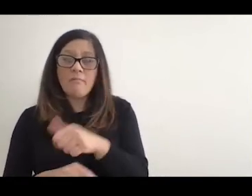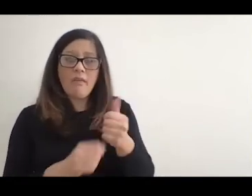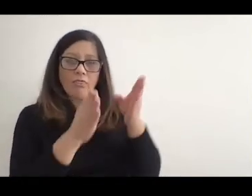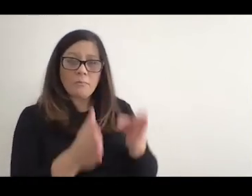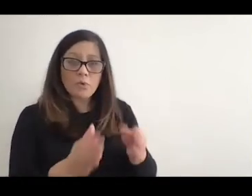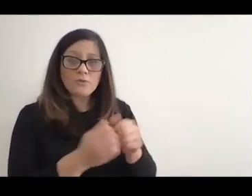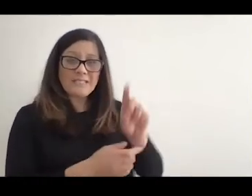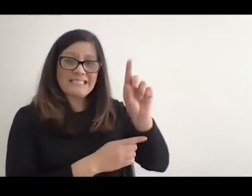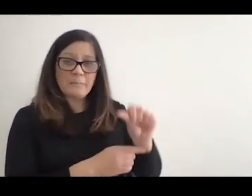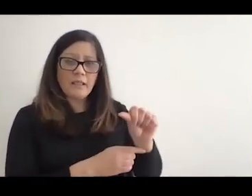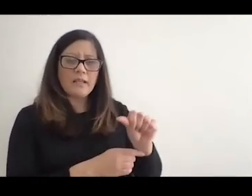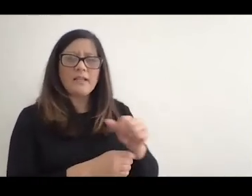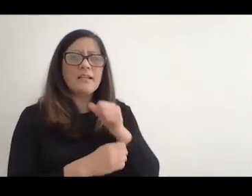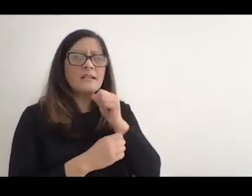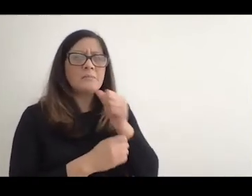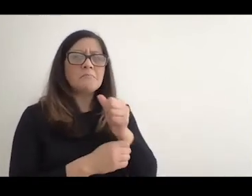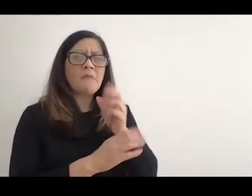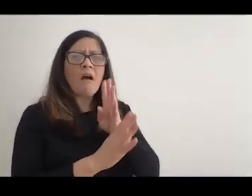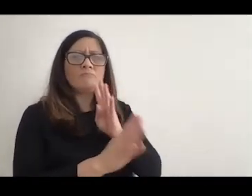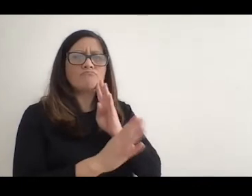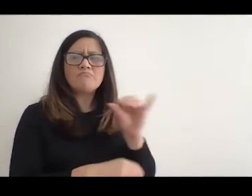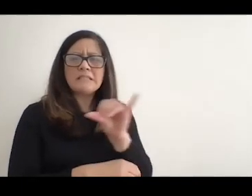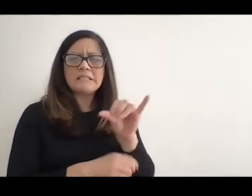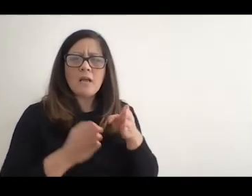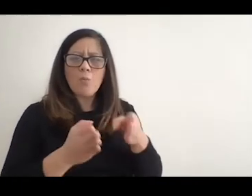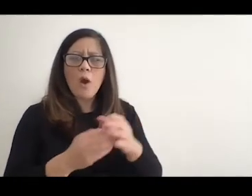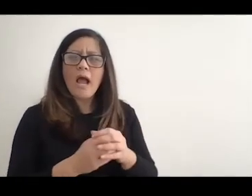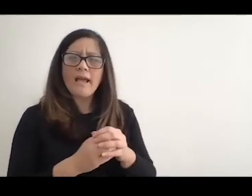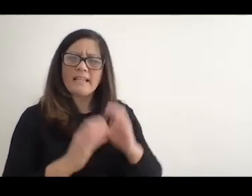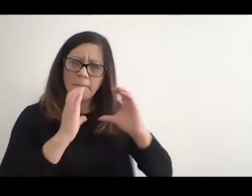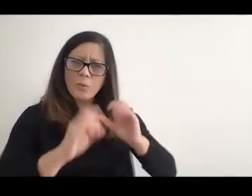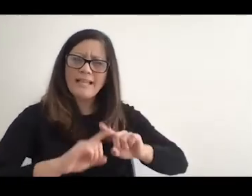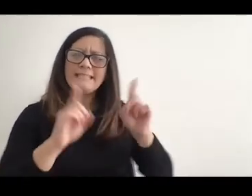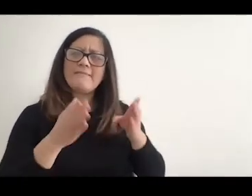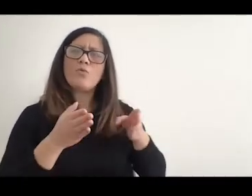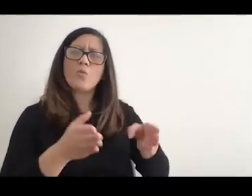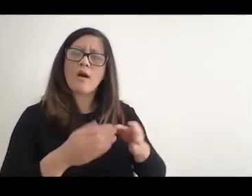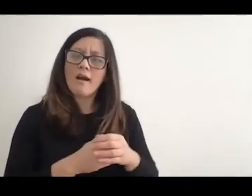disability was not verbal in the same way. But he absolutely had a way that he communicated,